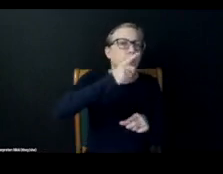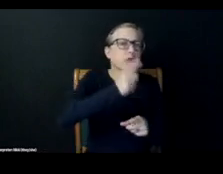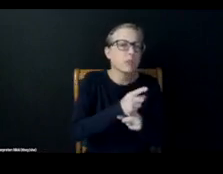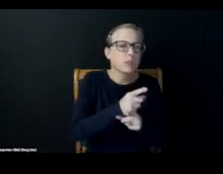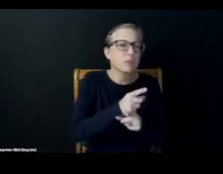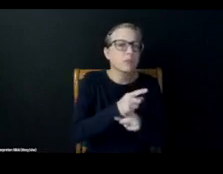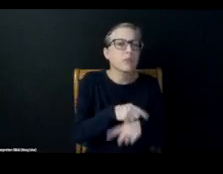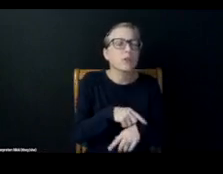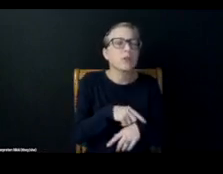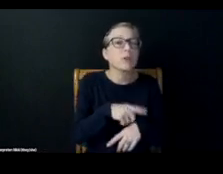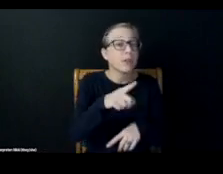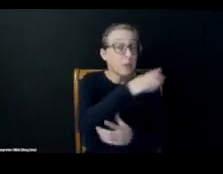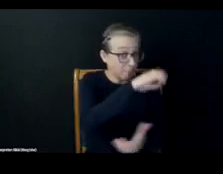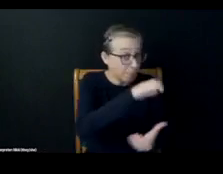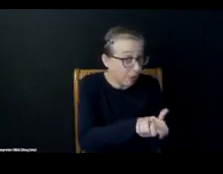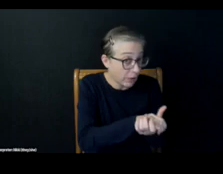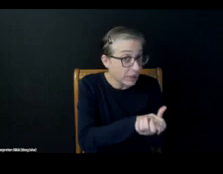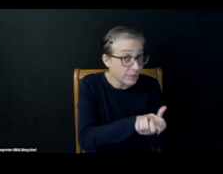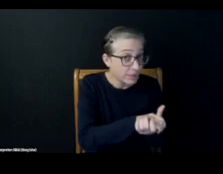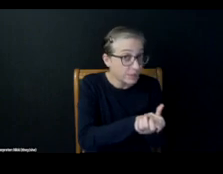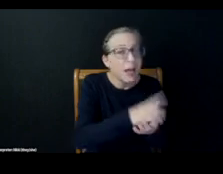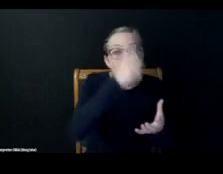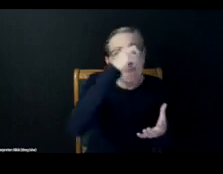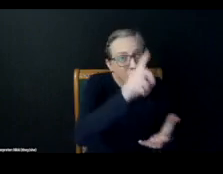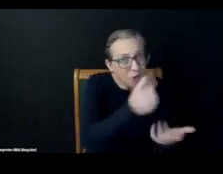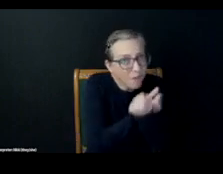and she got her Green Card.